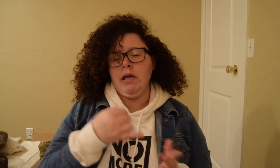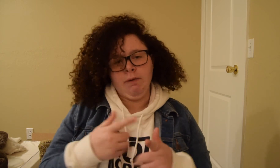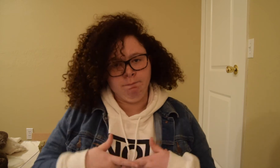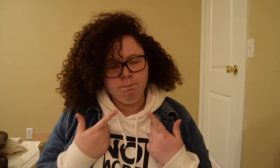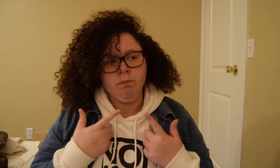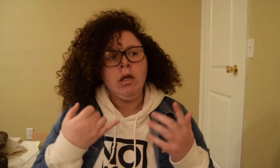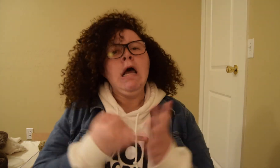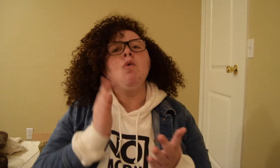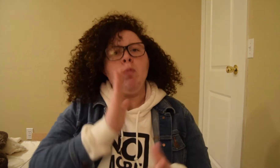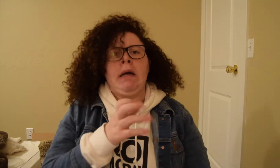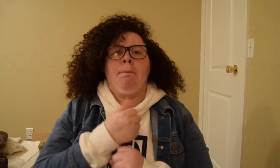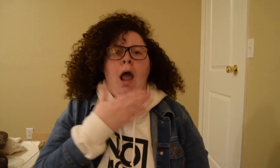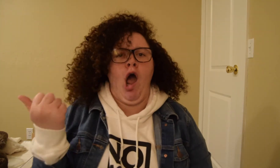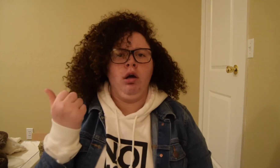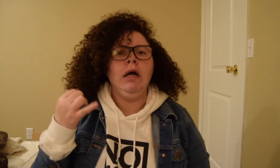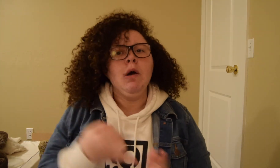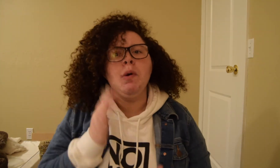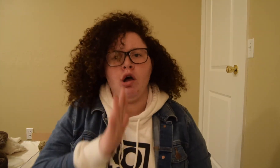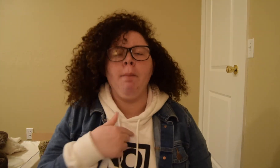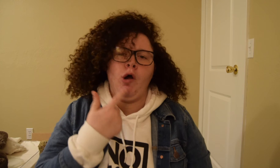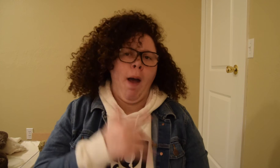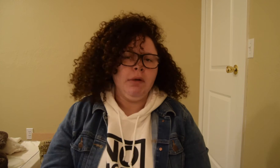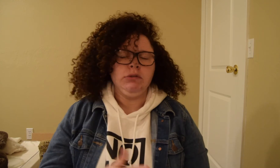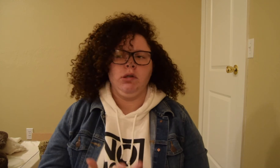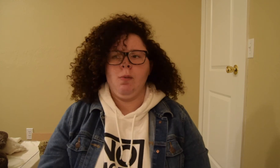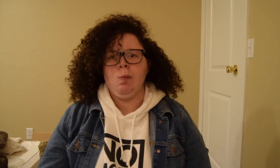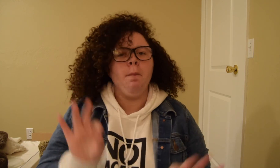It's life. It will eventually get better. It will, I promise